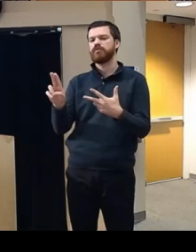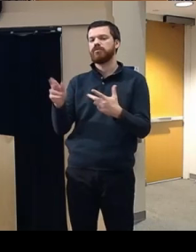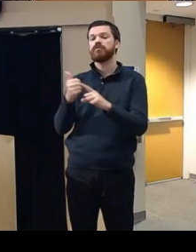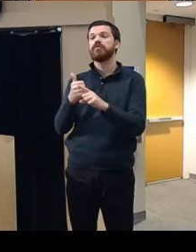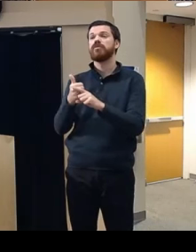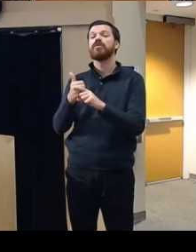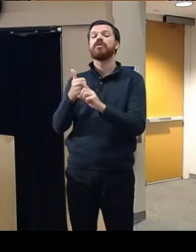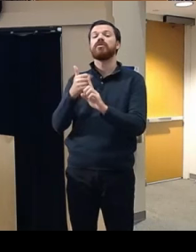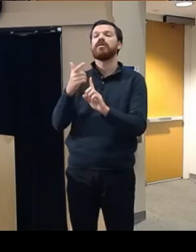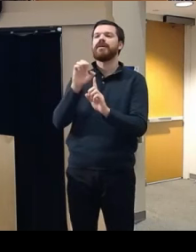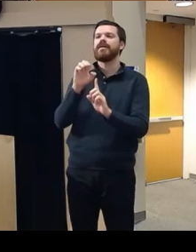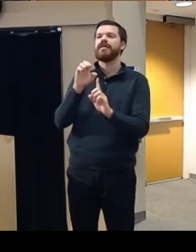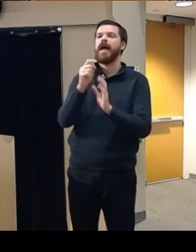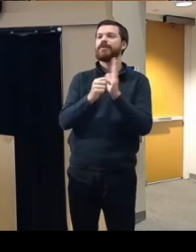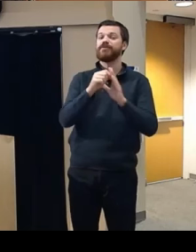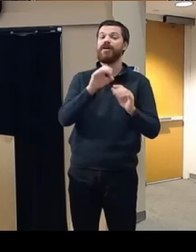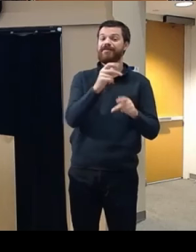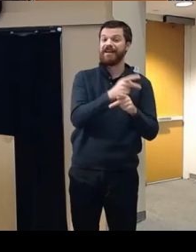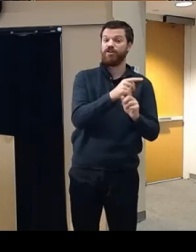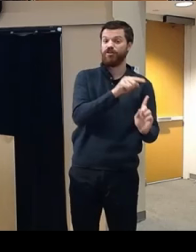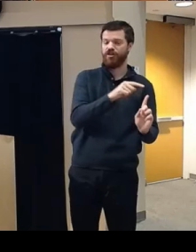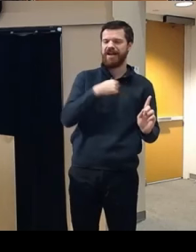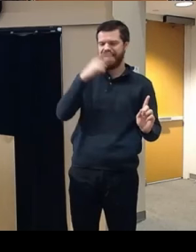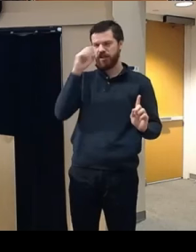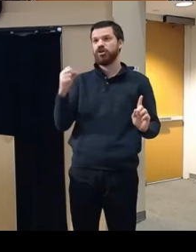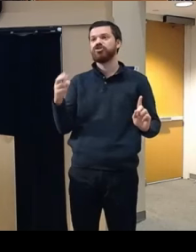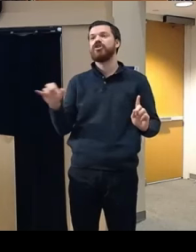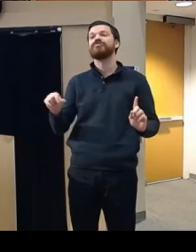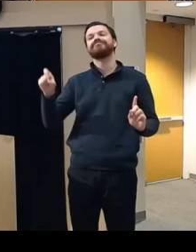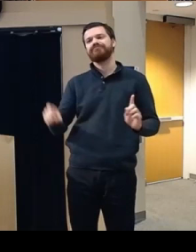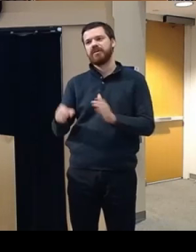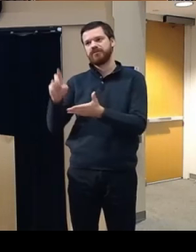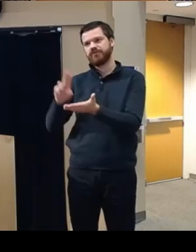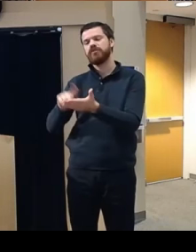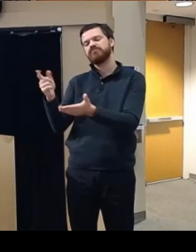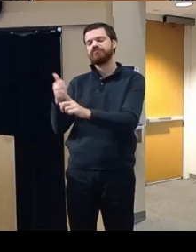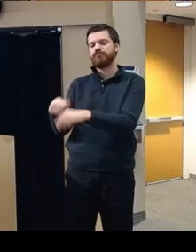put her in the episode of care um and I think that she also must sign because she is providing care